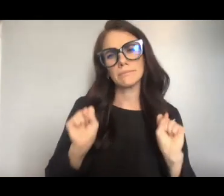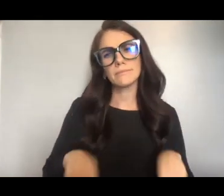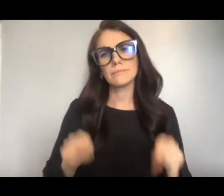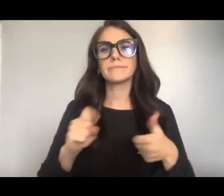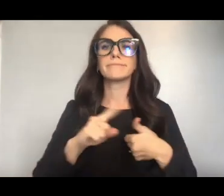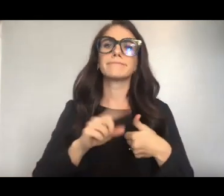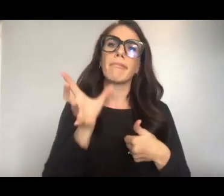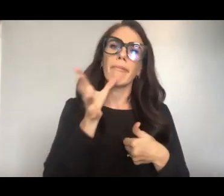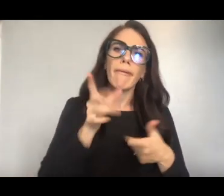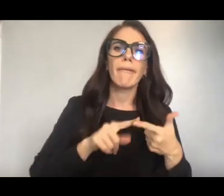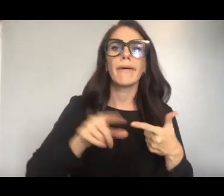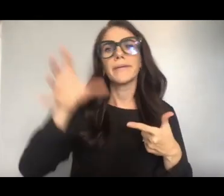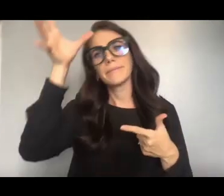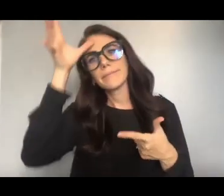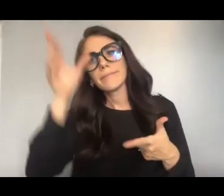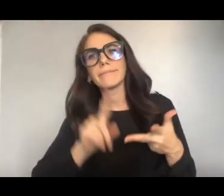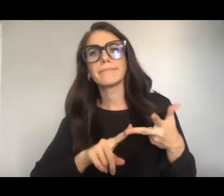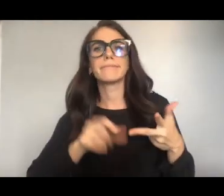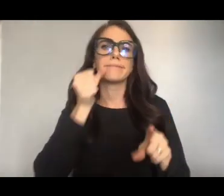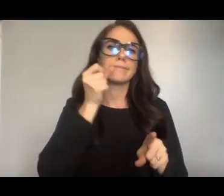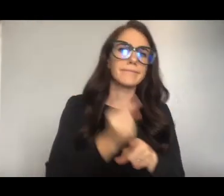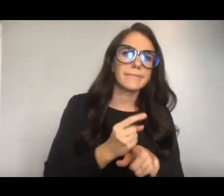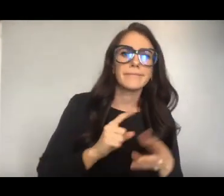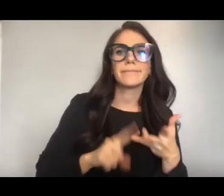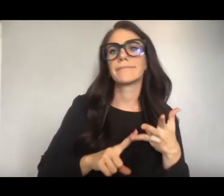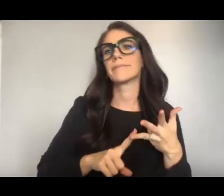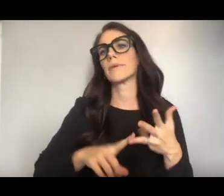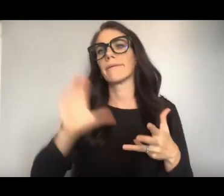who all's coming to a party then I can list them all on the same